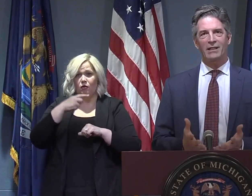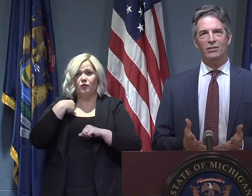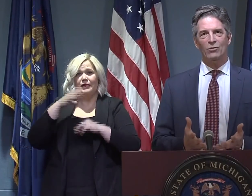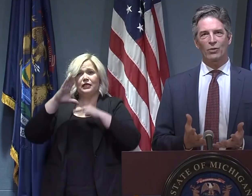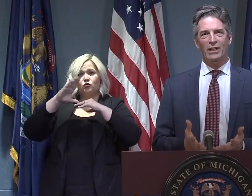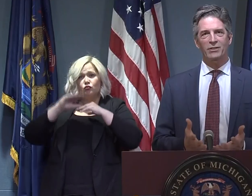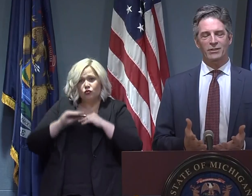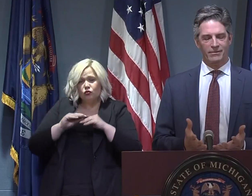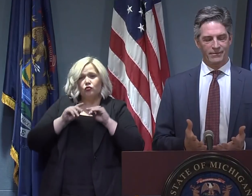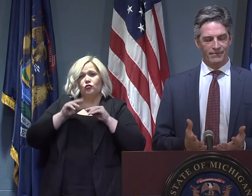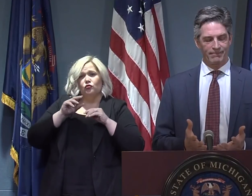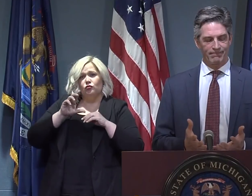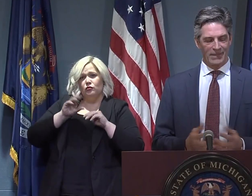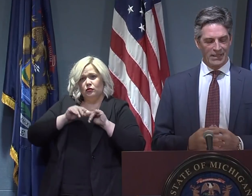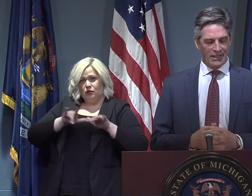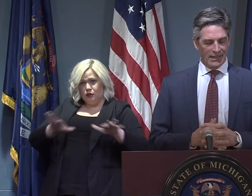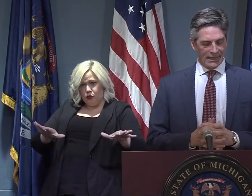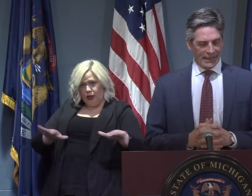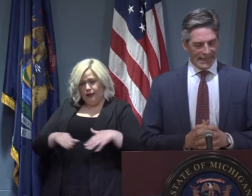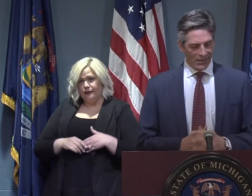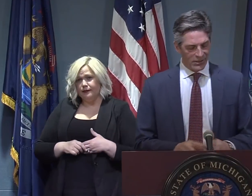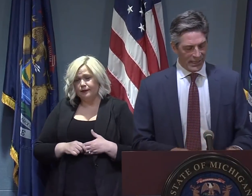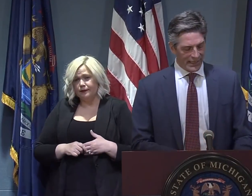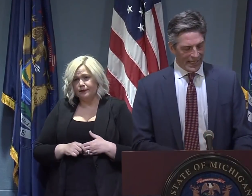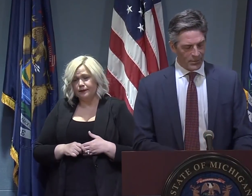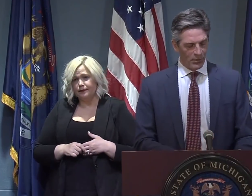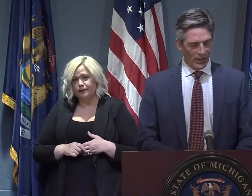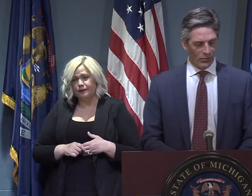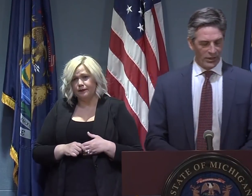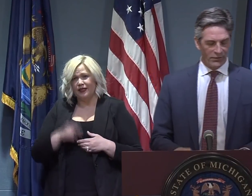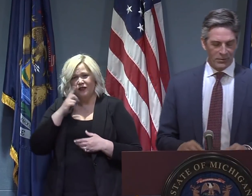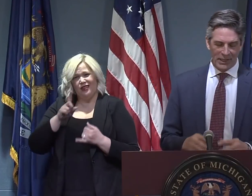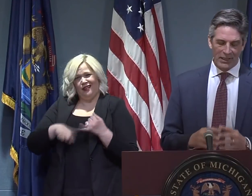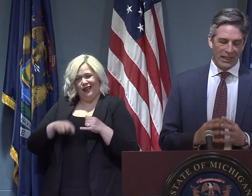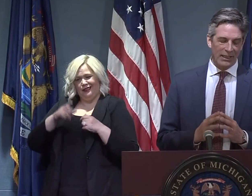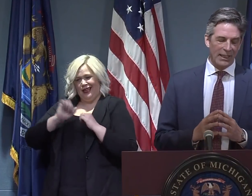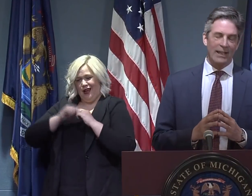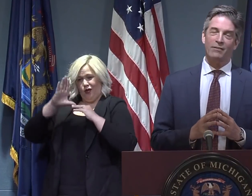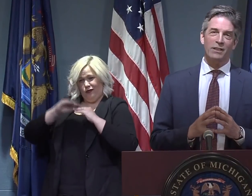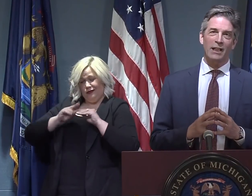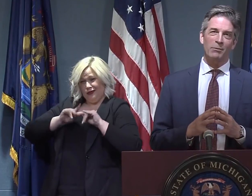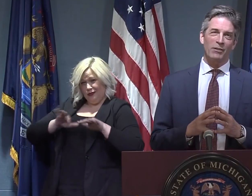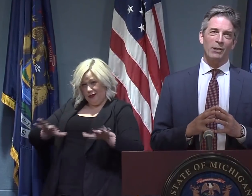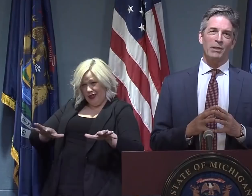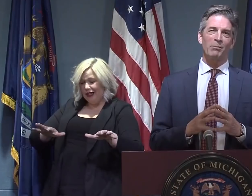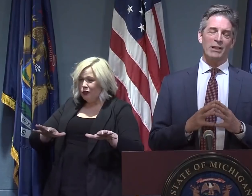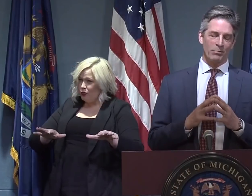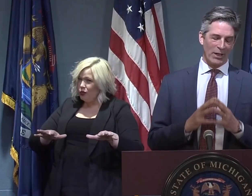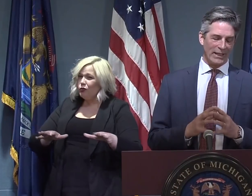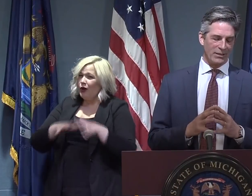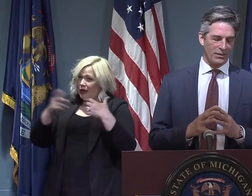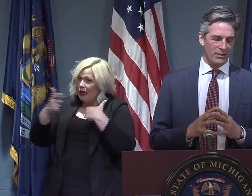AS WELL AS THE PRACTICES THAT WE CAN USE IN VARIOUS WORK PLACES TO MINIMIZE RISK.